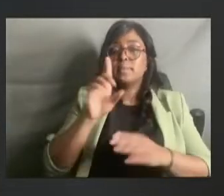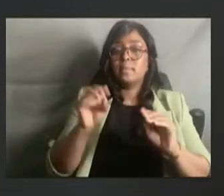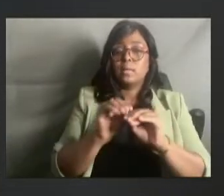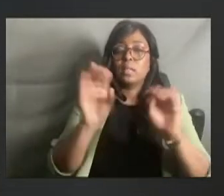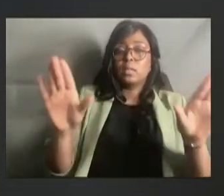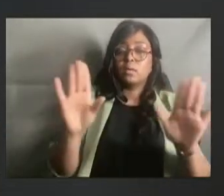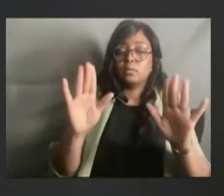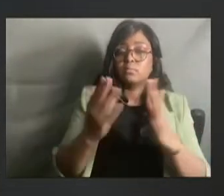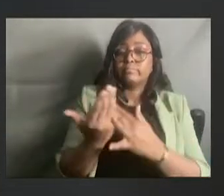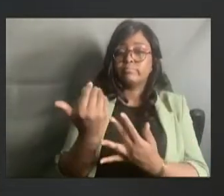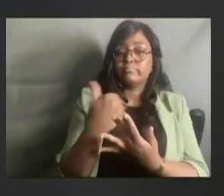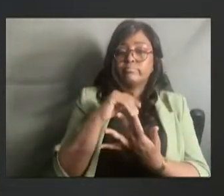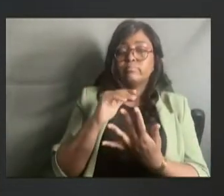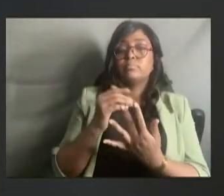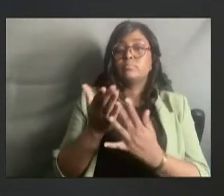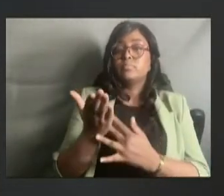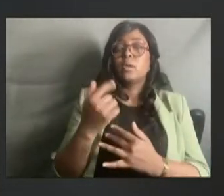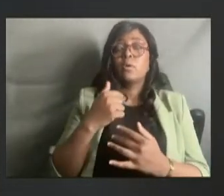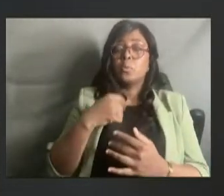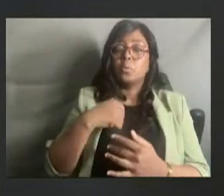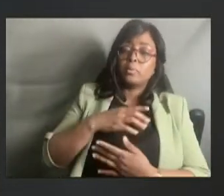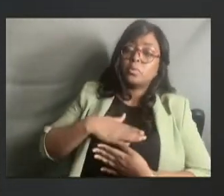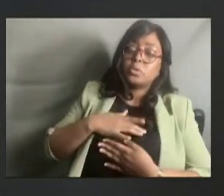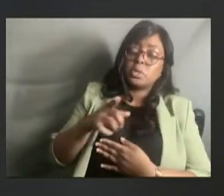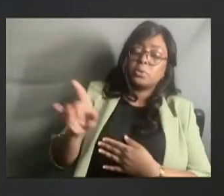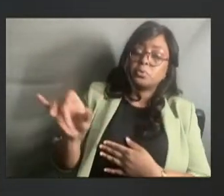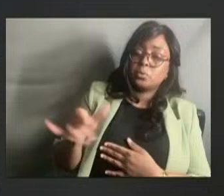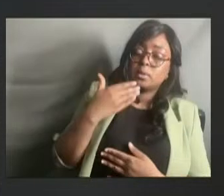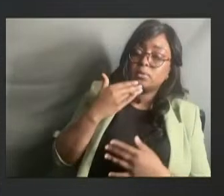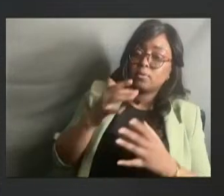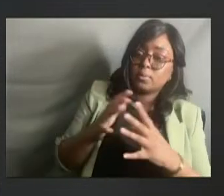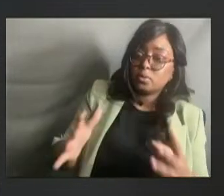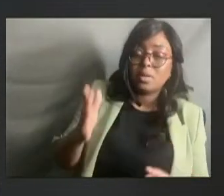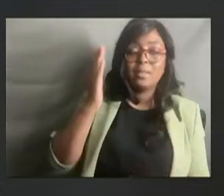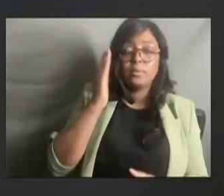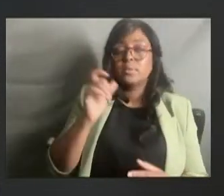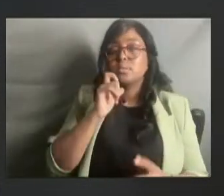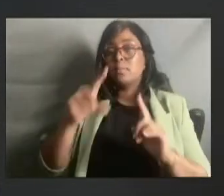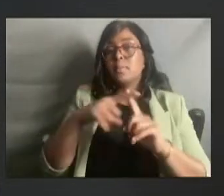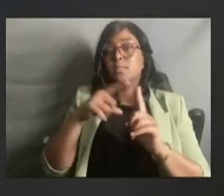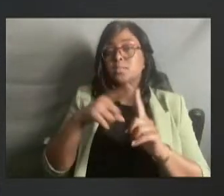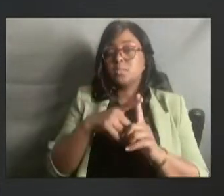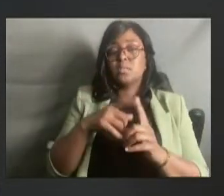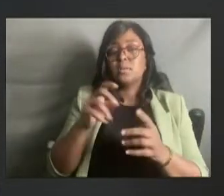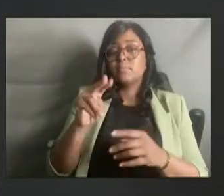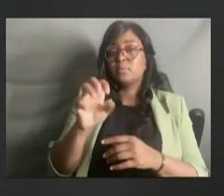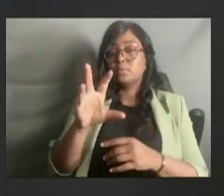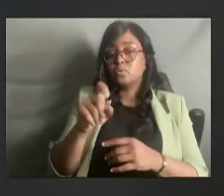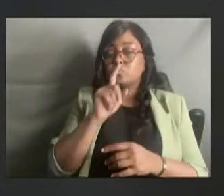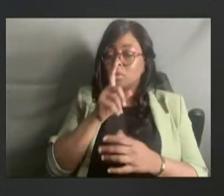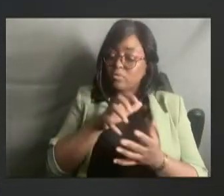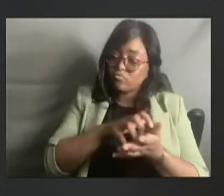a lot of work that needs to be done in M.C.P.S, I very much appreciate the transparency. Thank you very much. We really